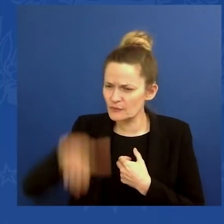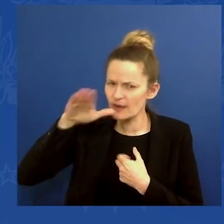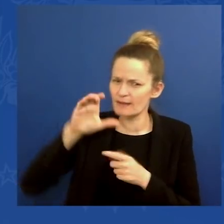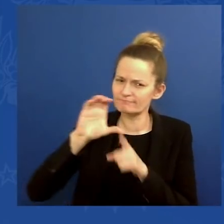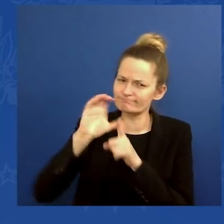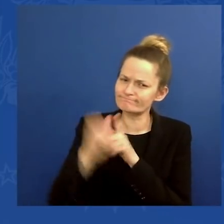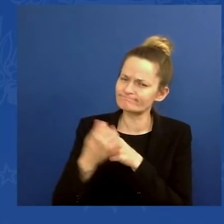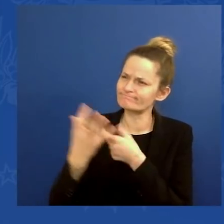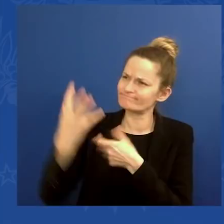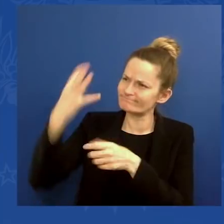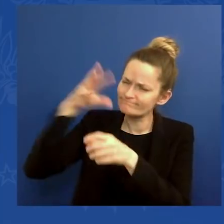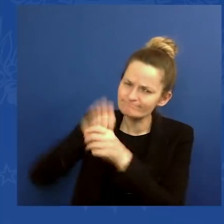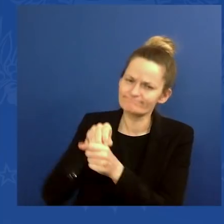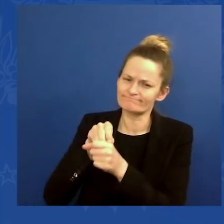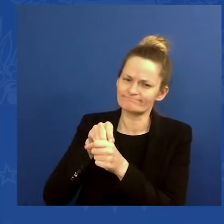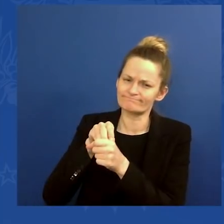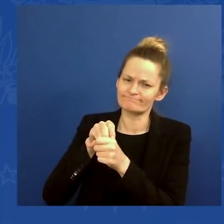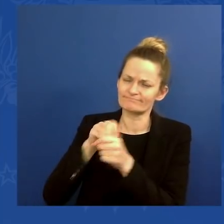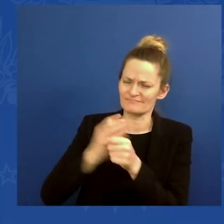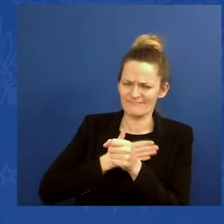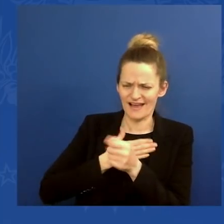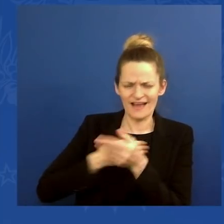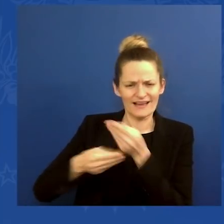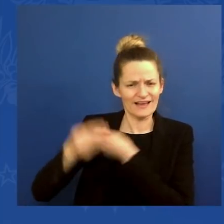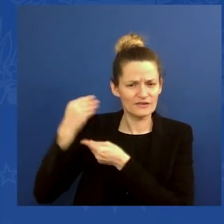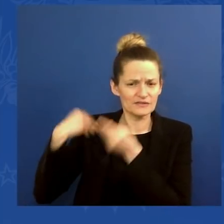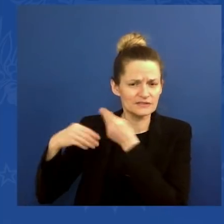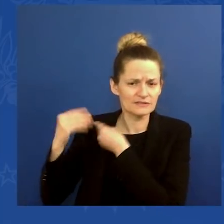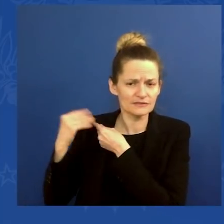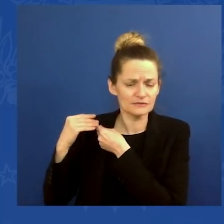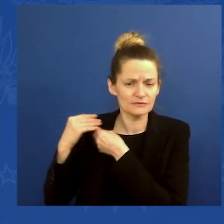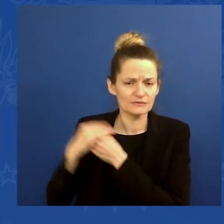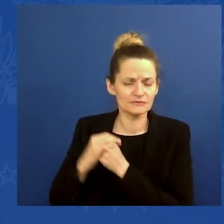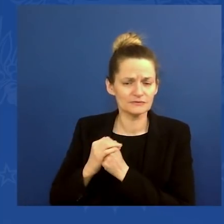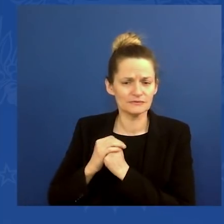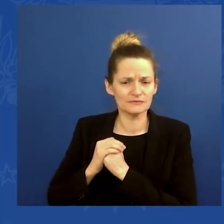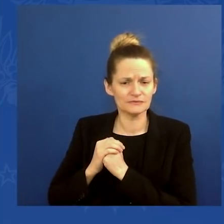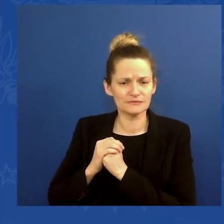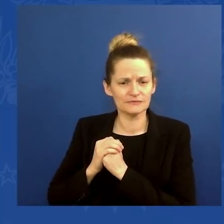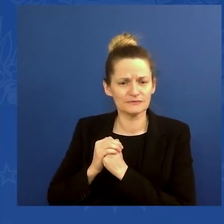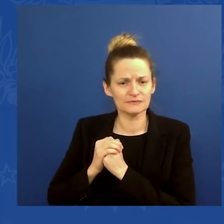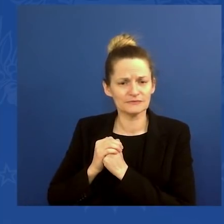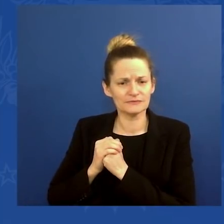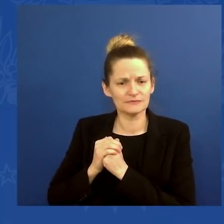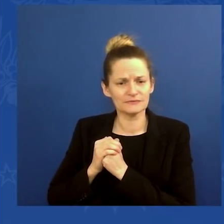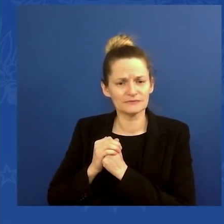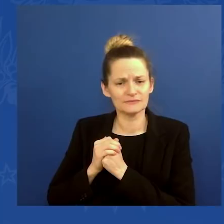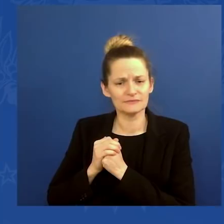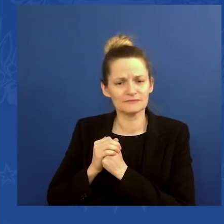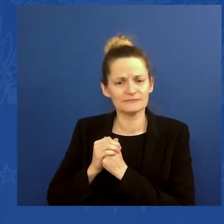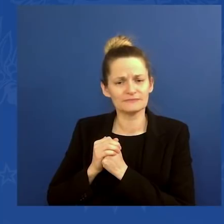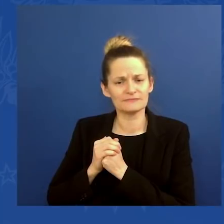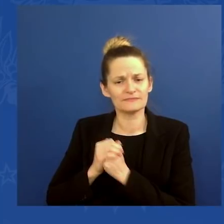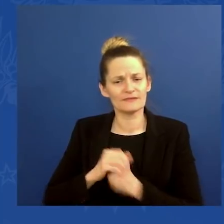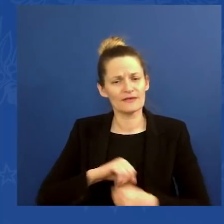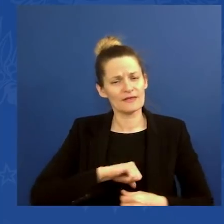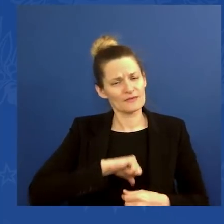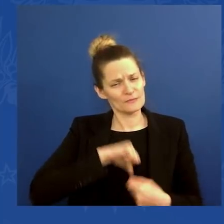proud of my heritage. And, you know, the pride that was passed down